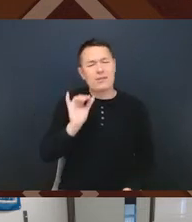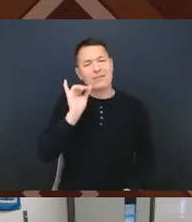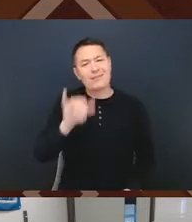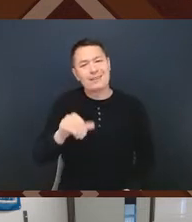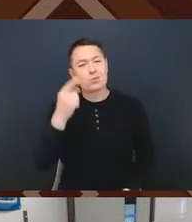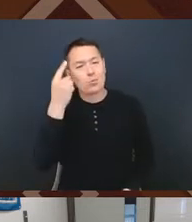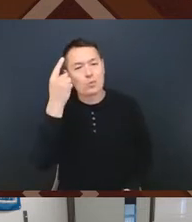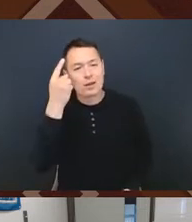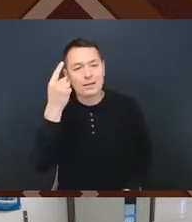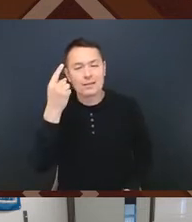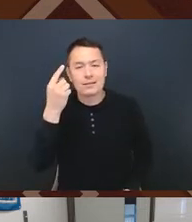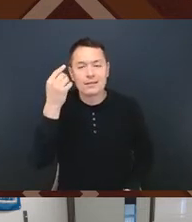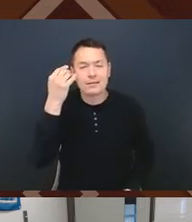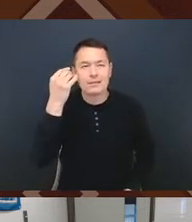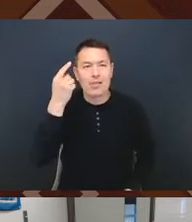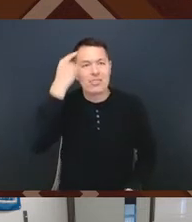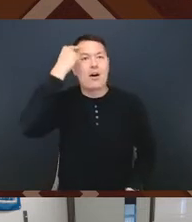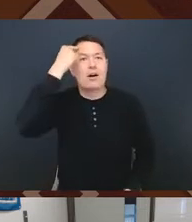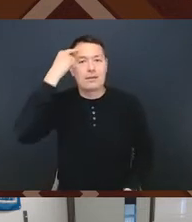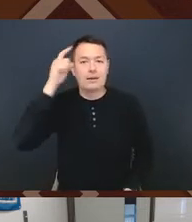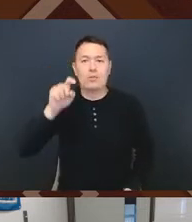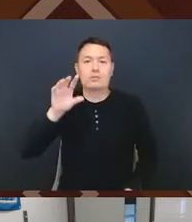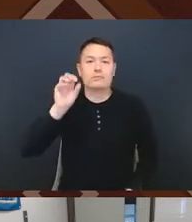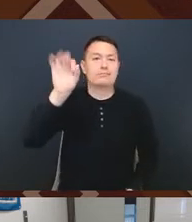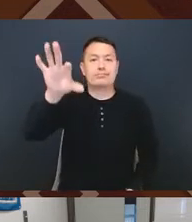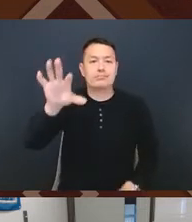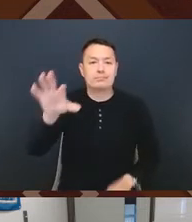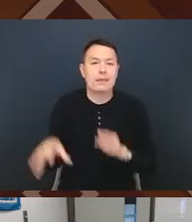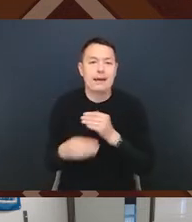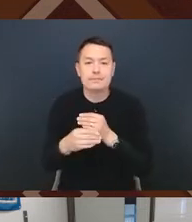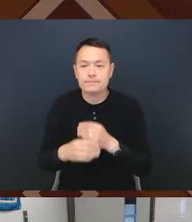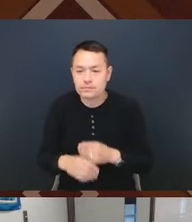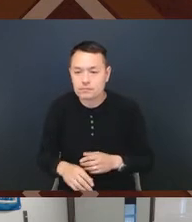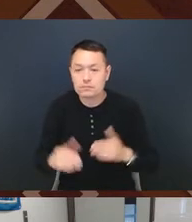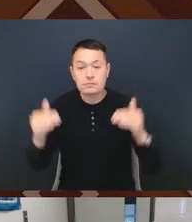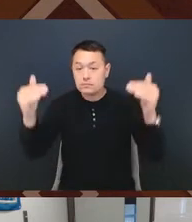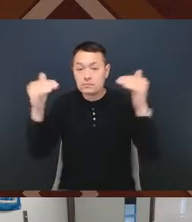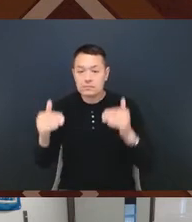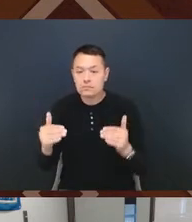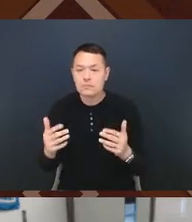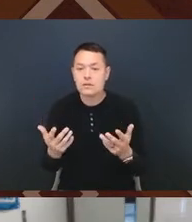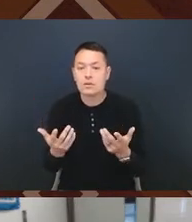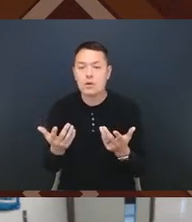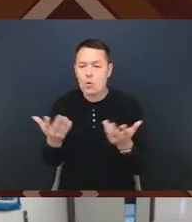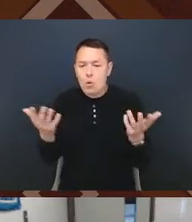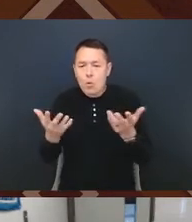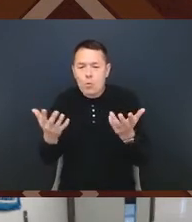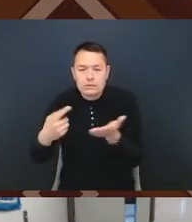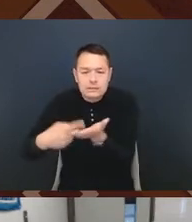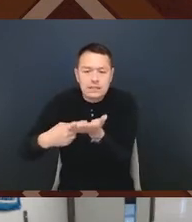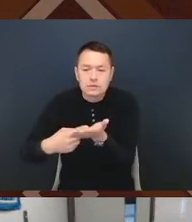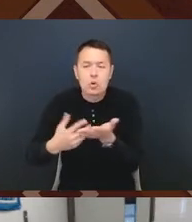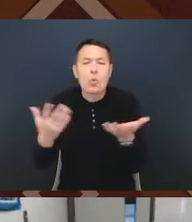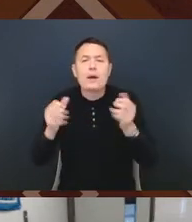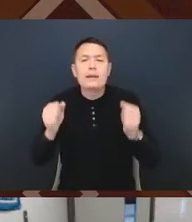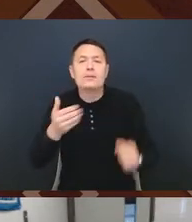one thought I have going back to what can we do better for the future? Michael read it already.